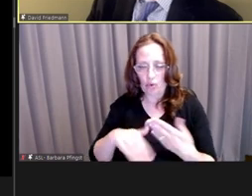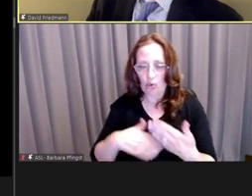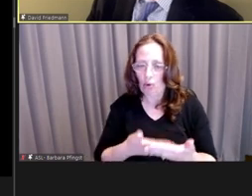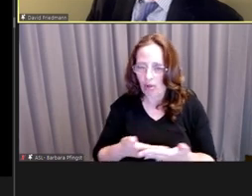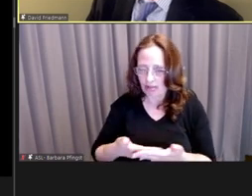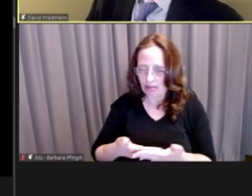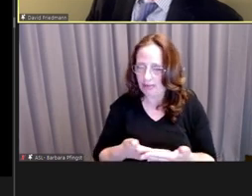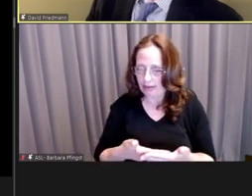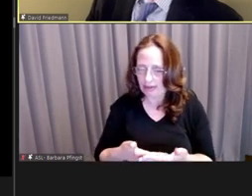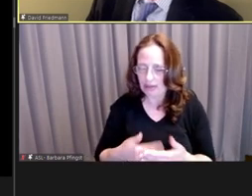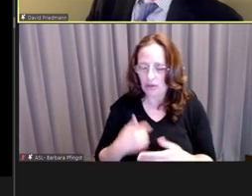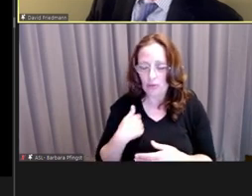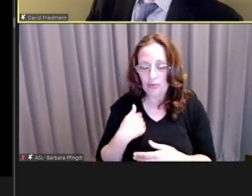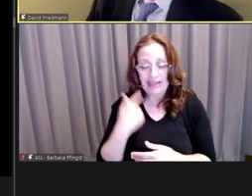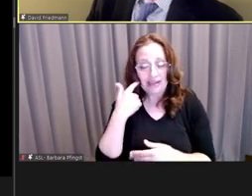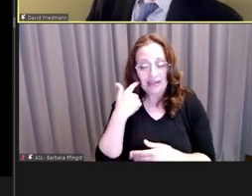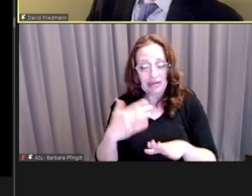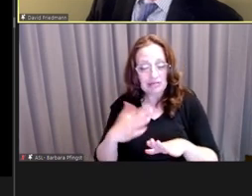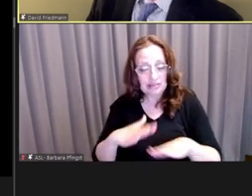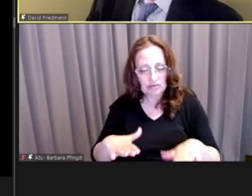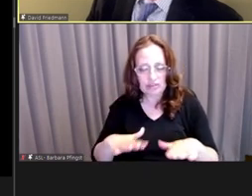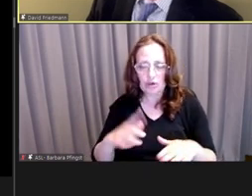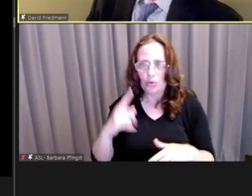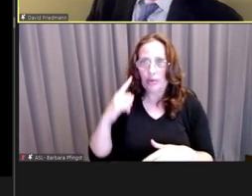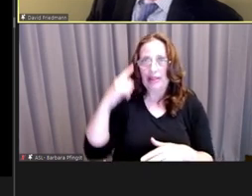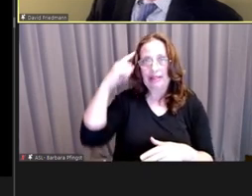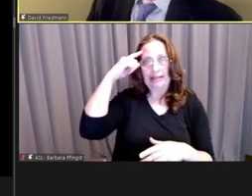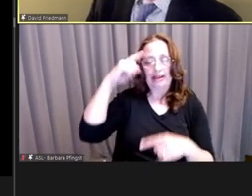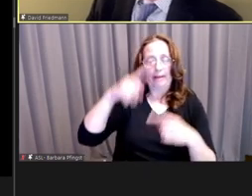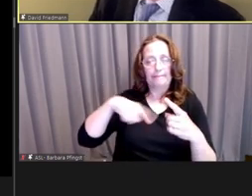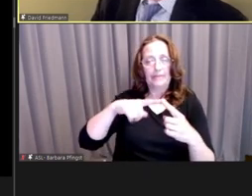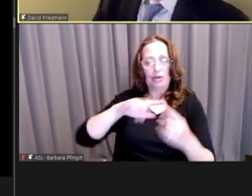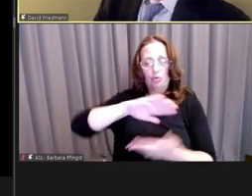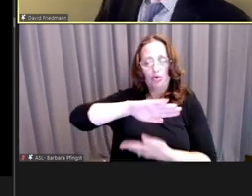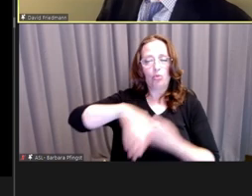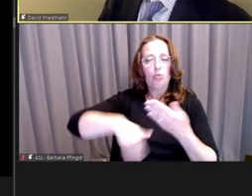we really try to consider the whole child. And while the hearing results will drive